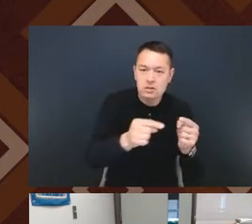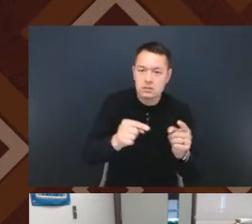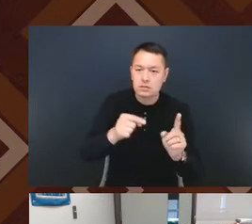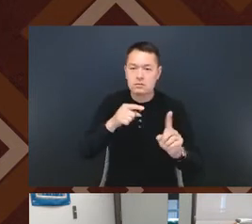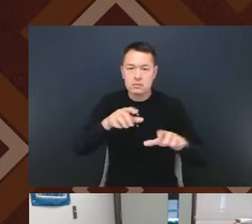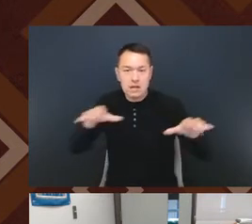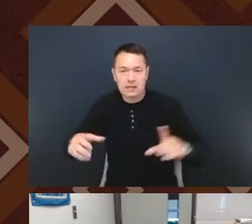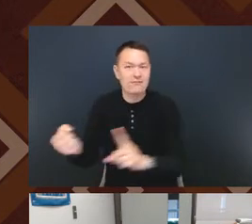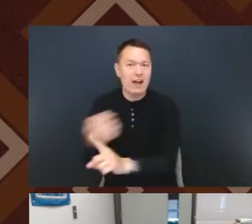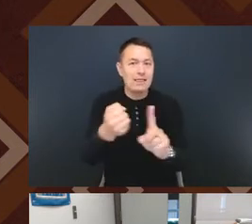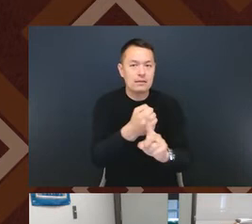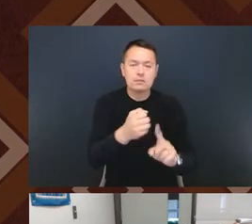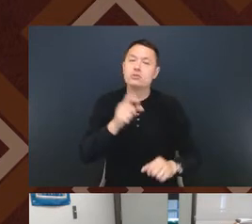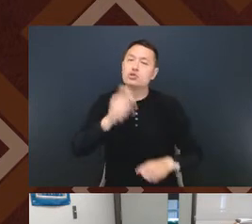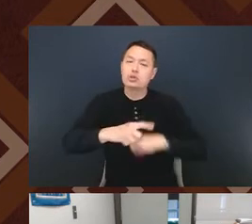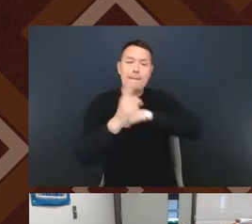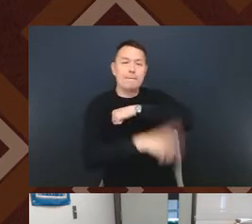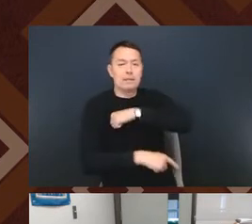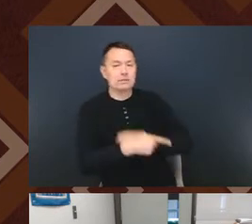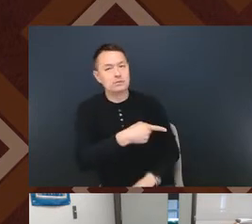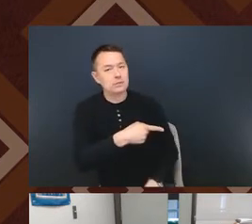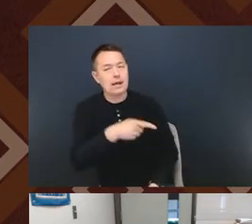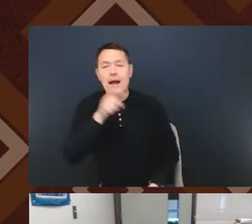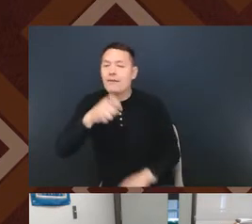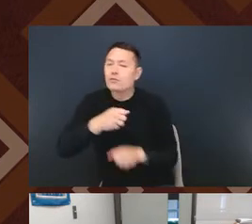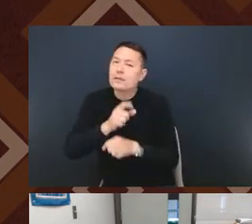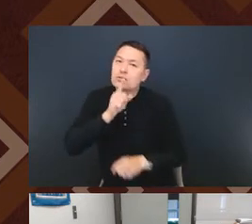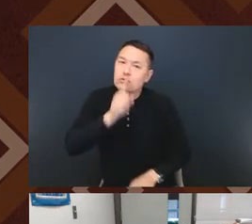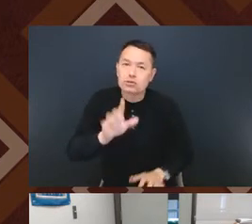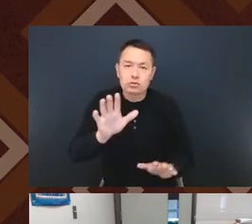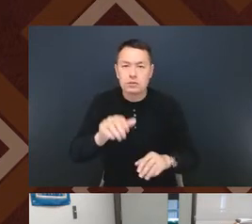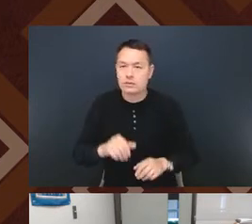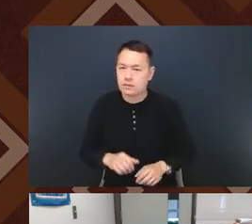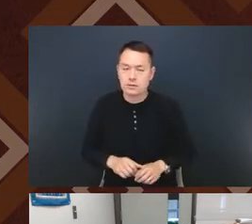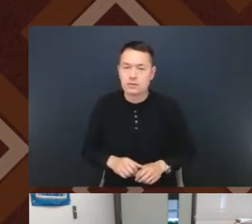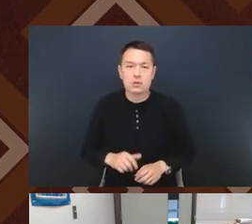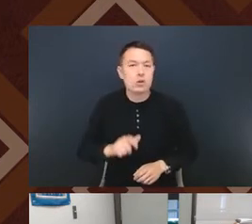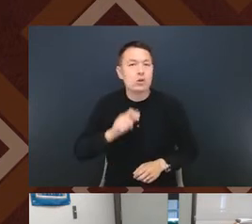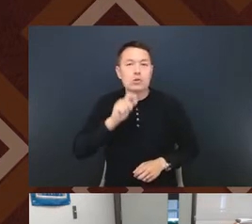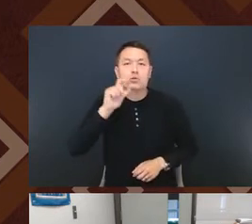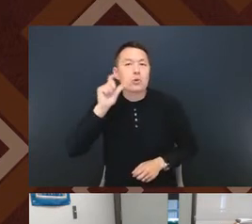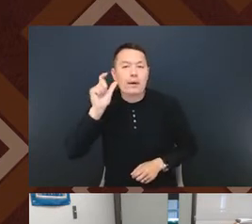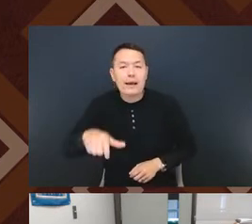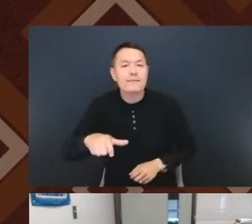right. I mean, we we don't have to look that much further than then